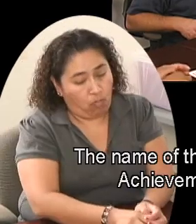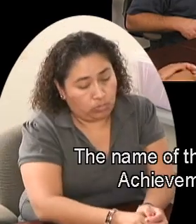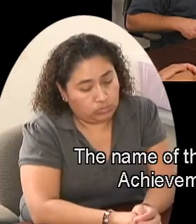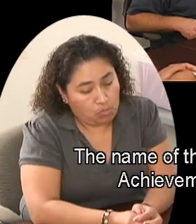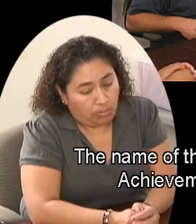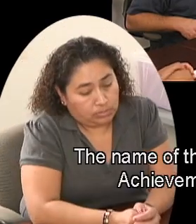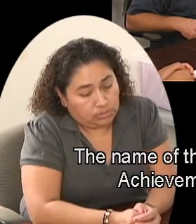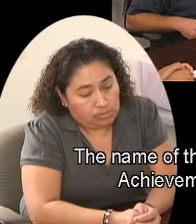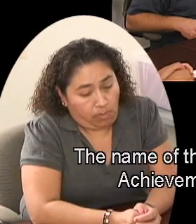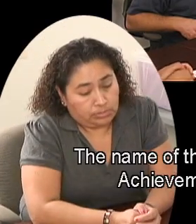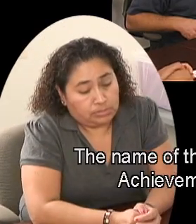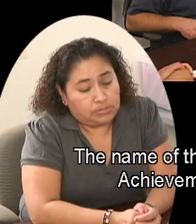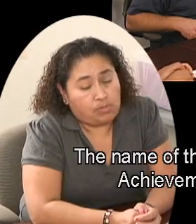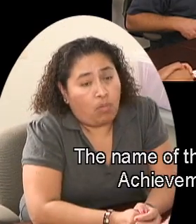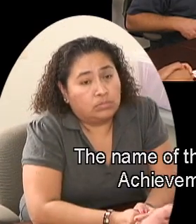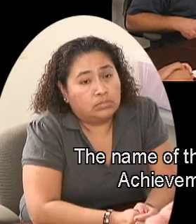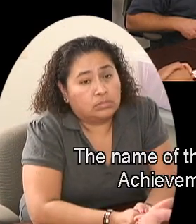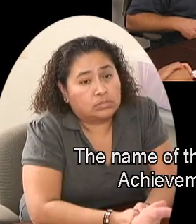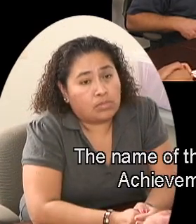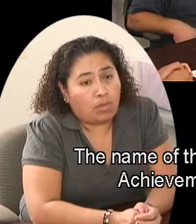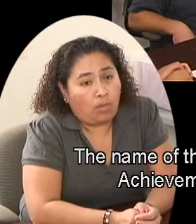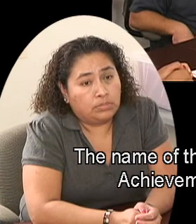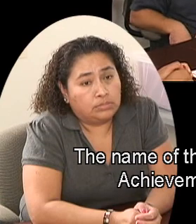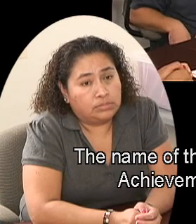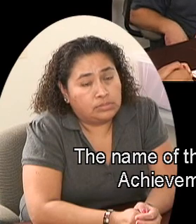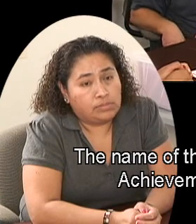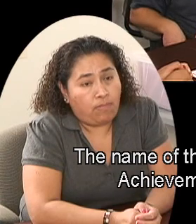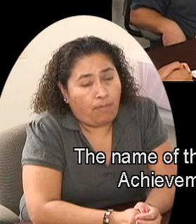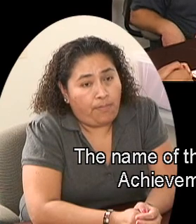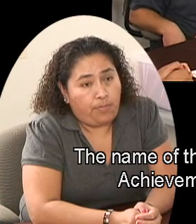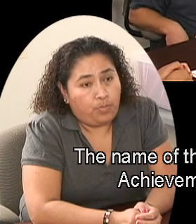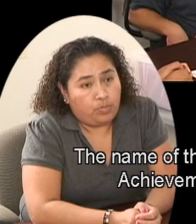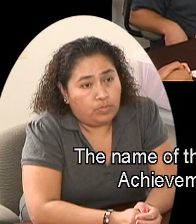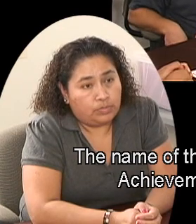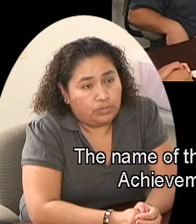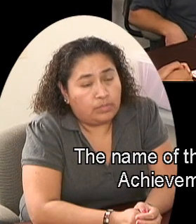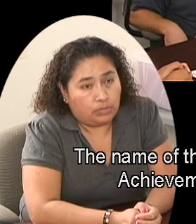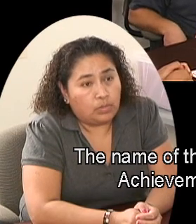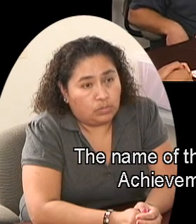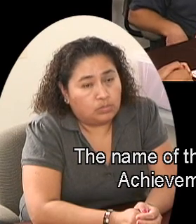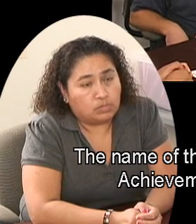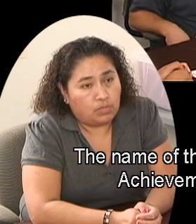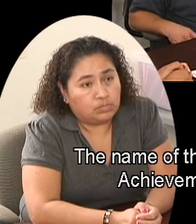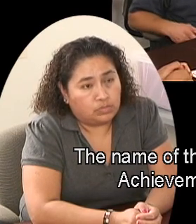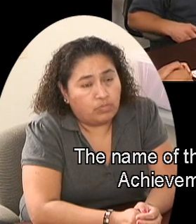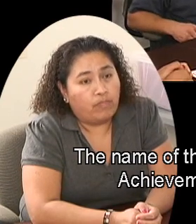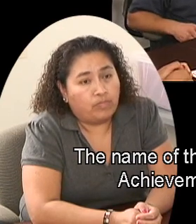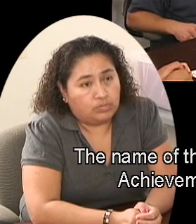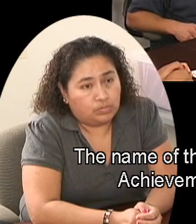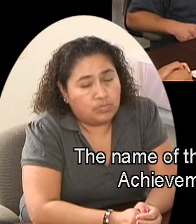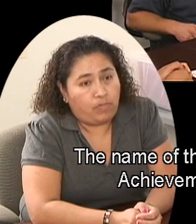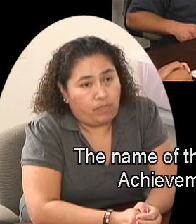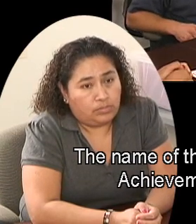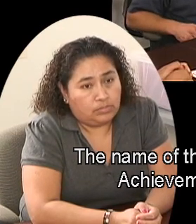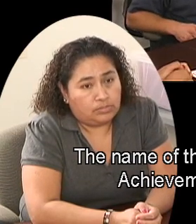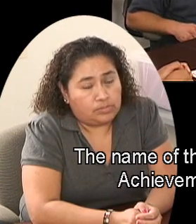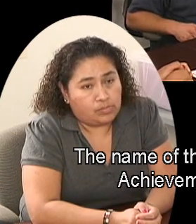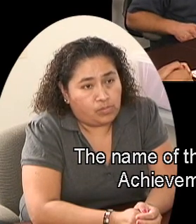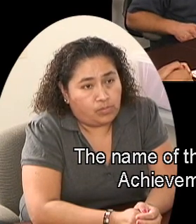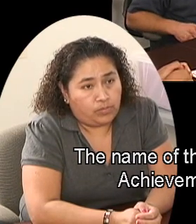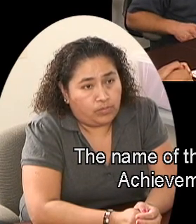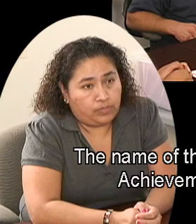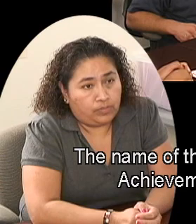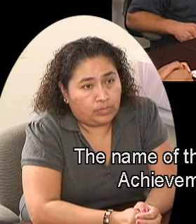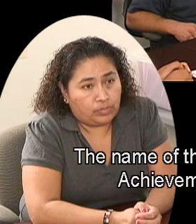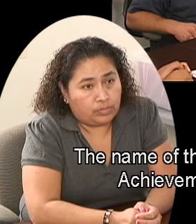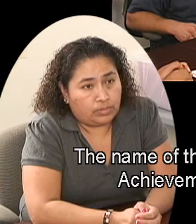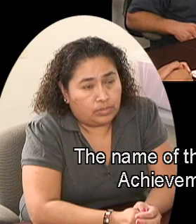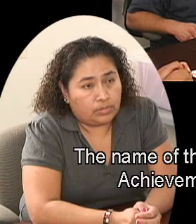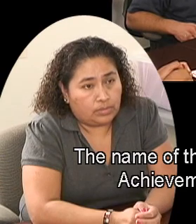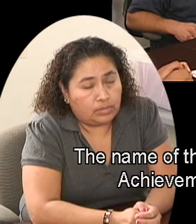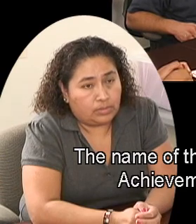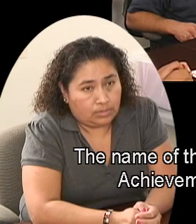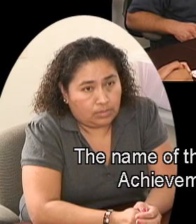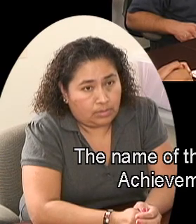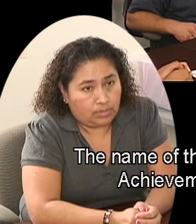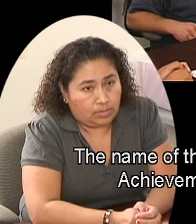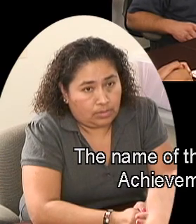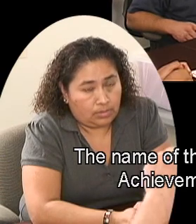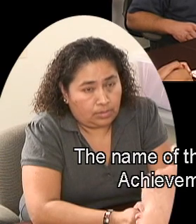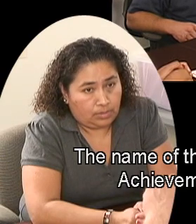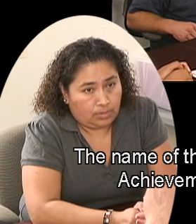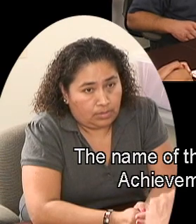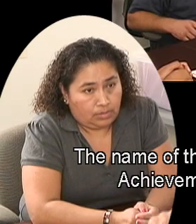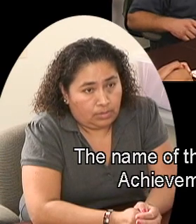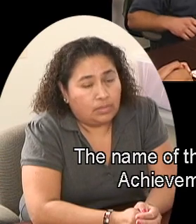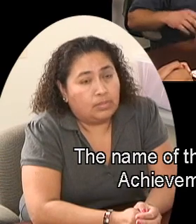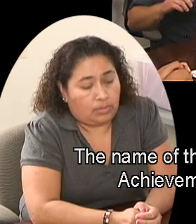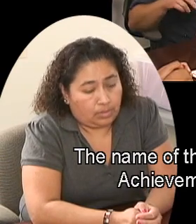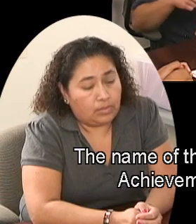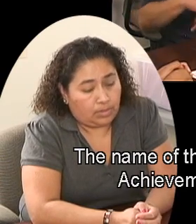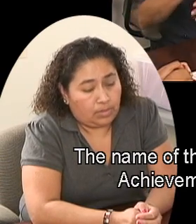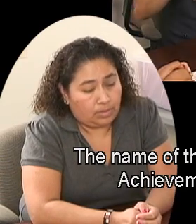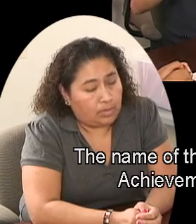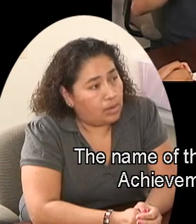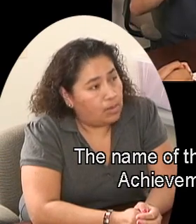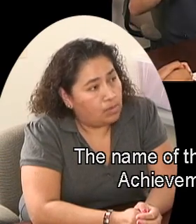The name of this test is Wide Range Achievement Test, okay?